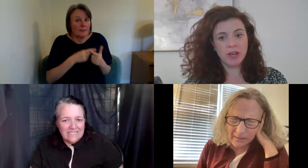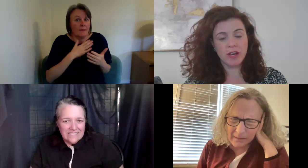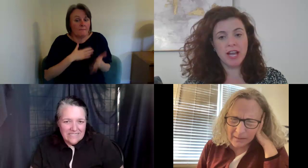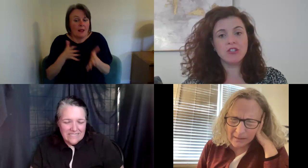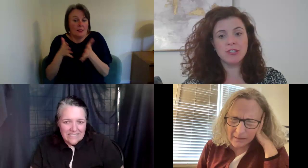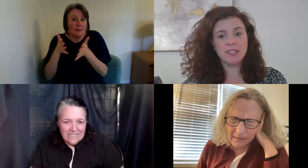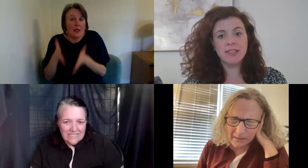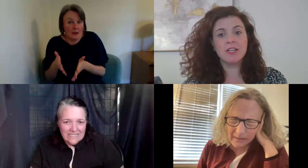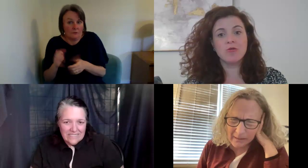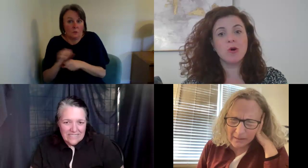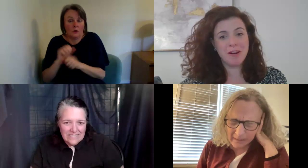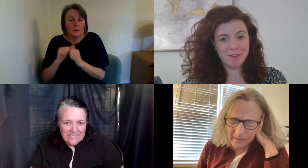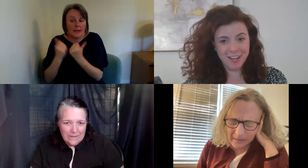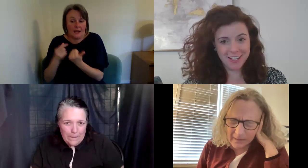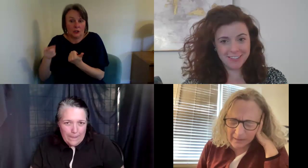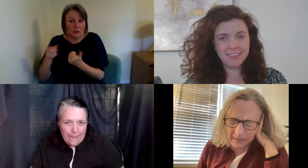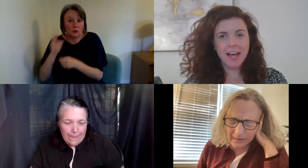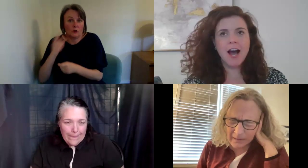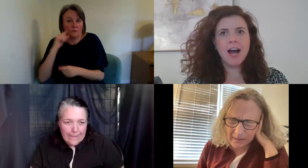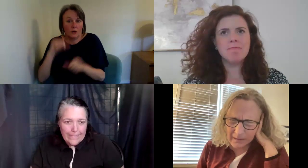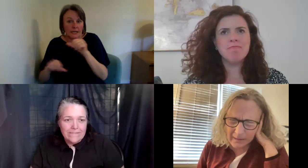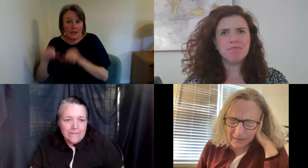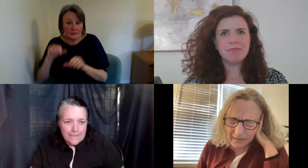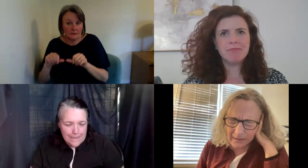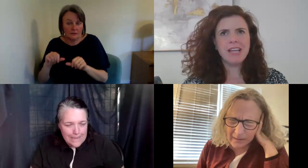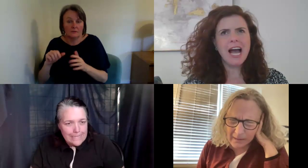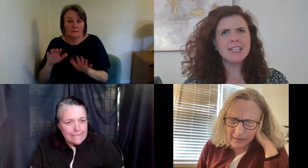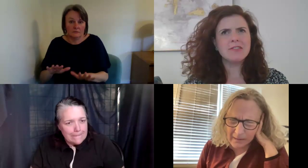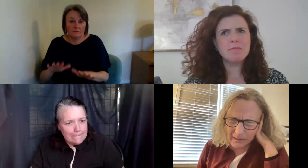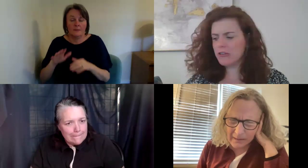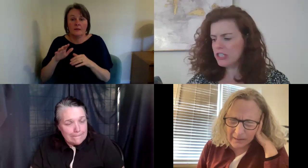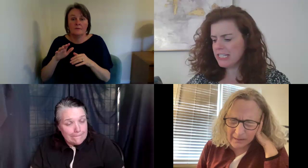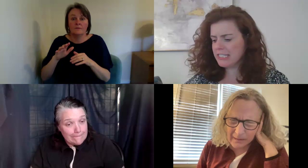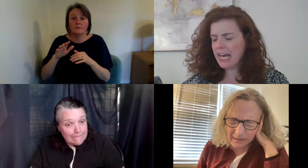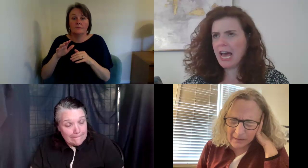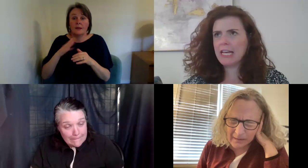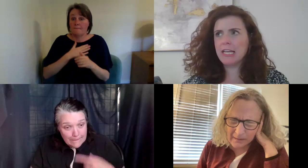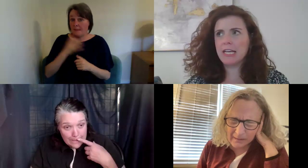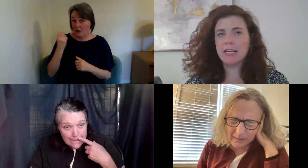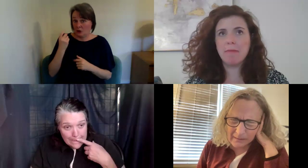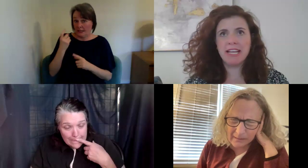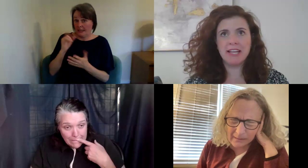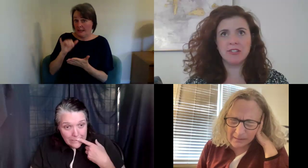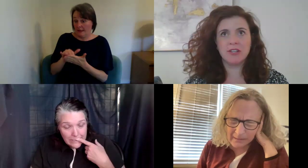an agency that you donate for science. As - my understanding is that in many cases,